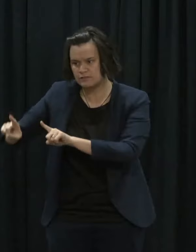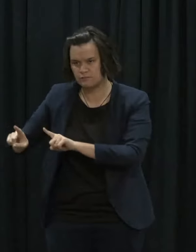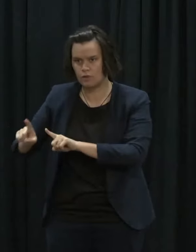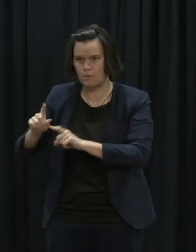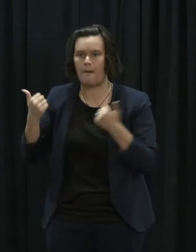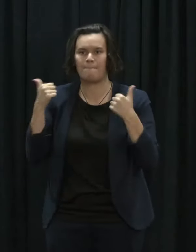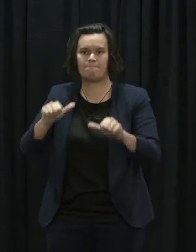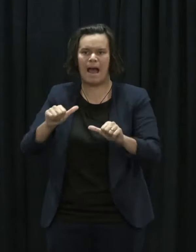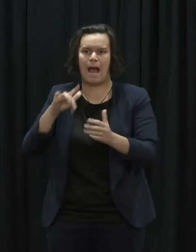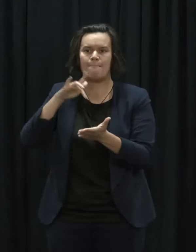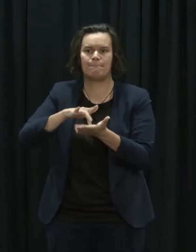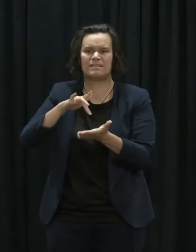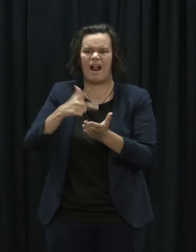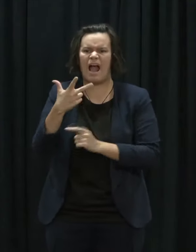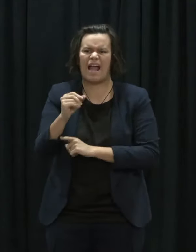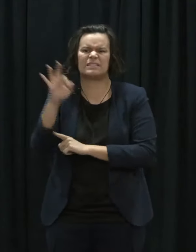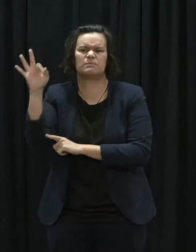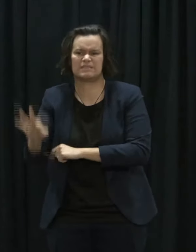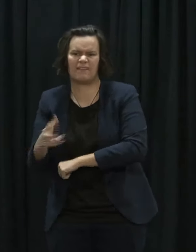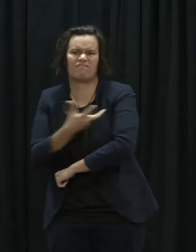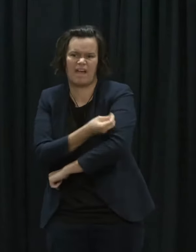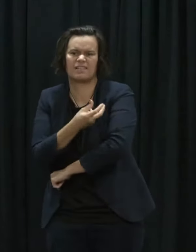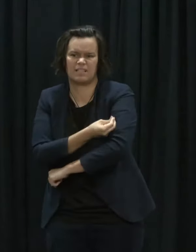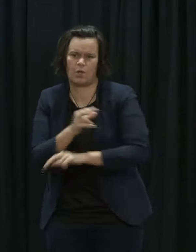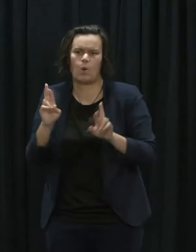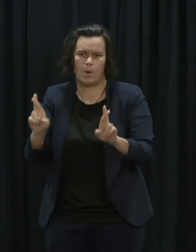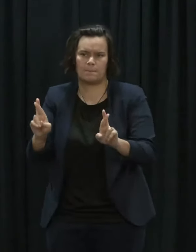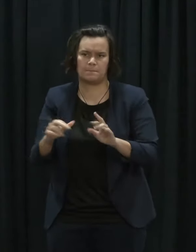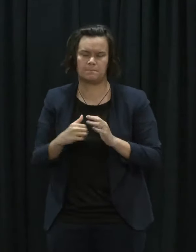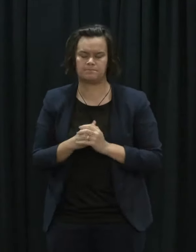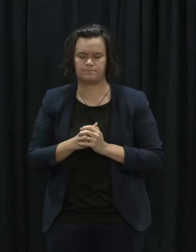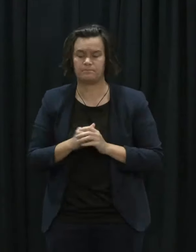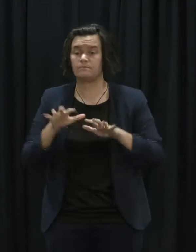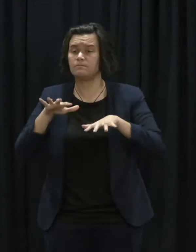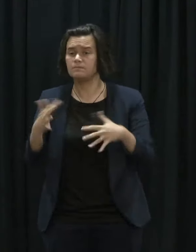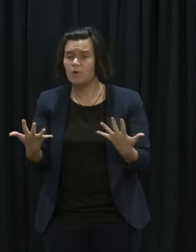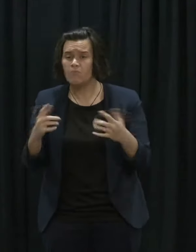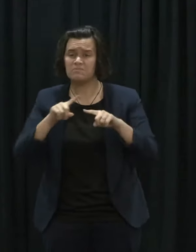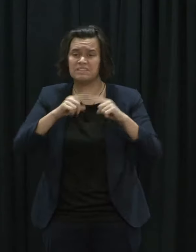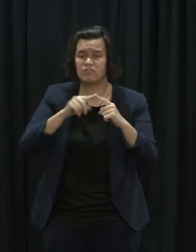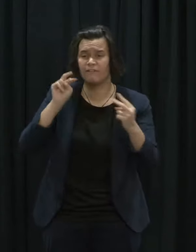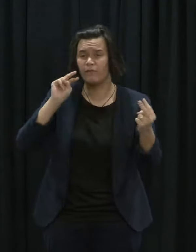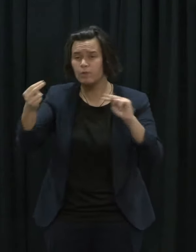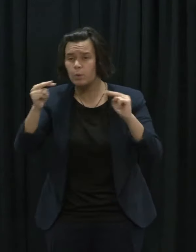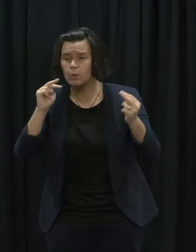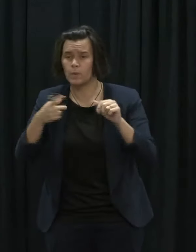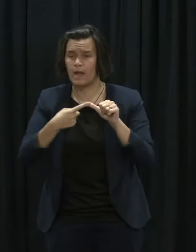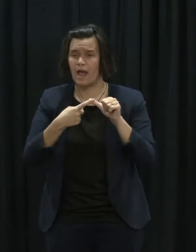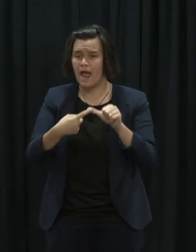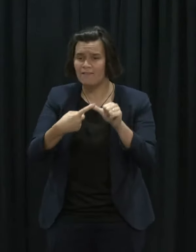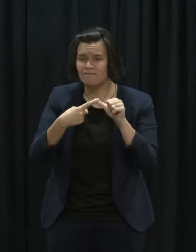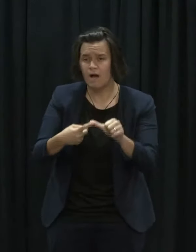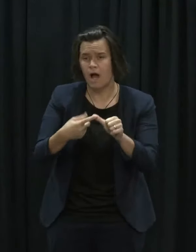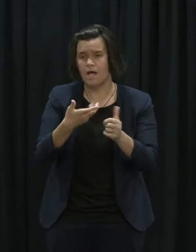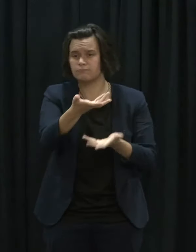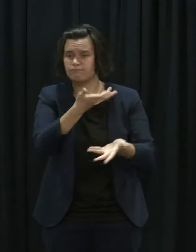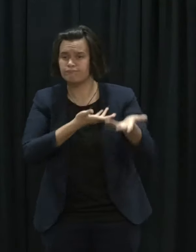expect those areas to reach the mid to high 80s in terms of